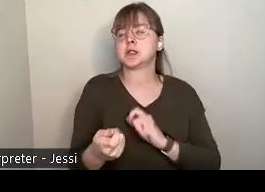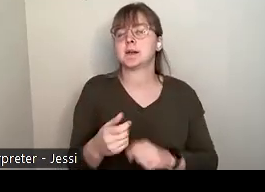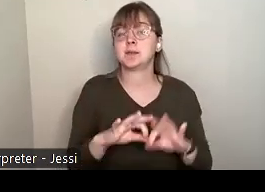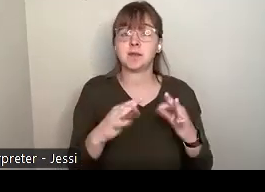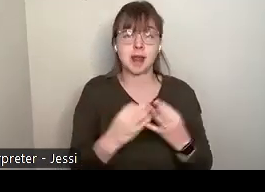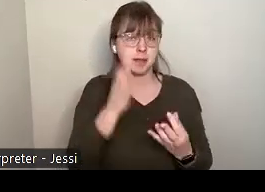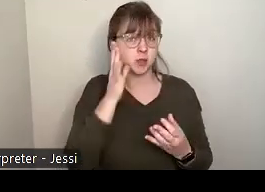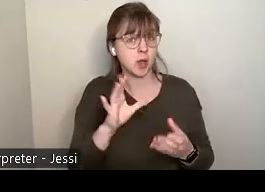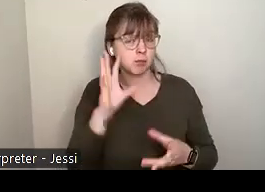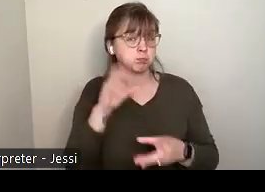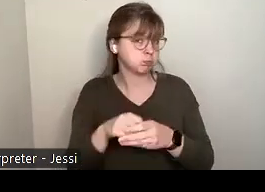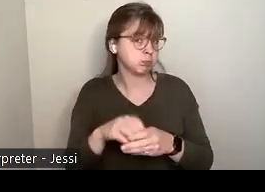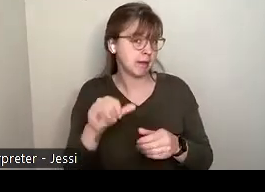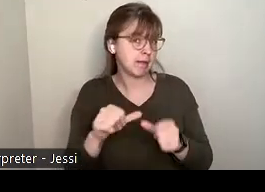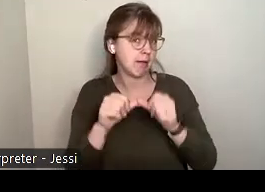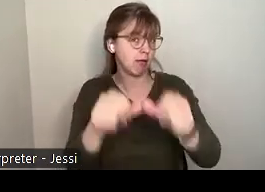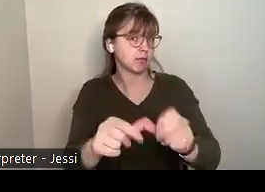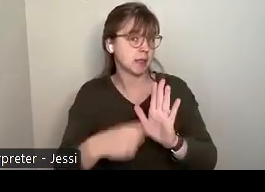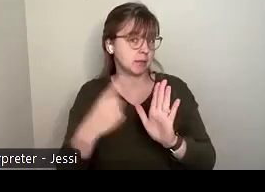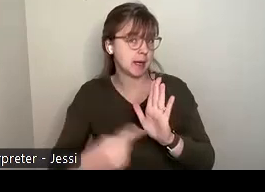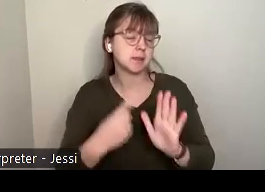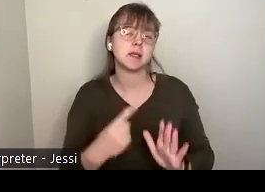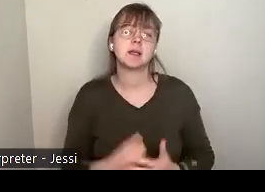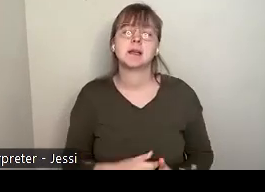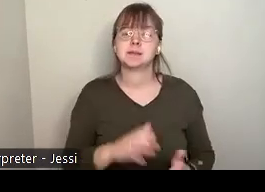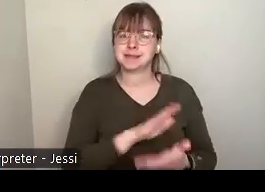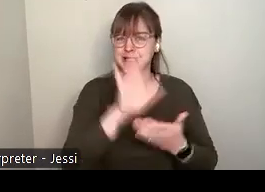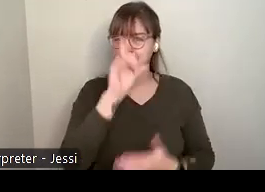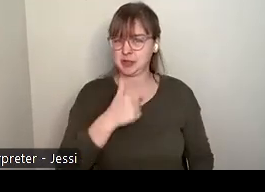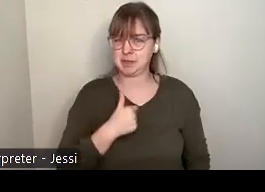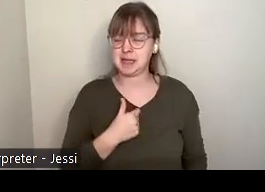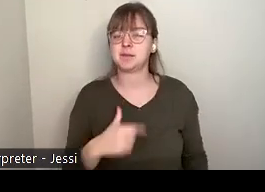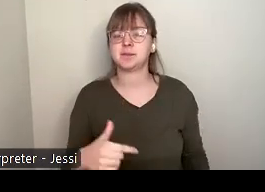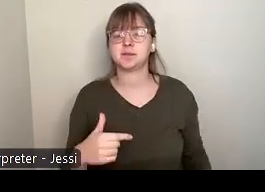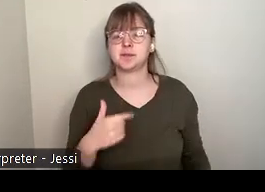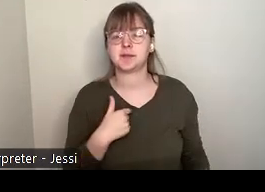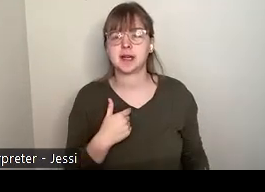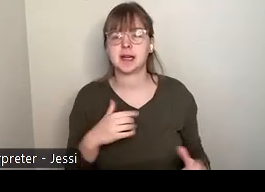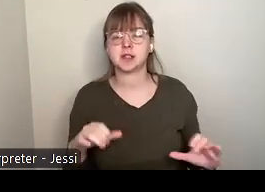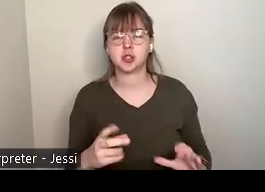long and what's nice for for myself because I have these kind of dual roles or whatnot within